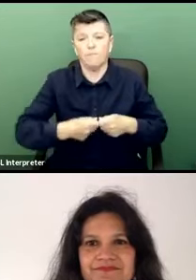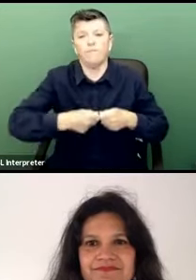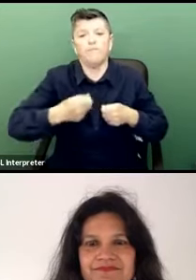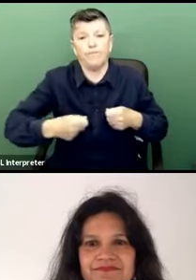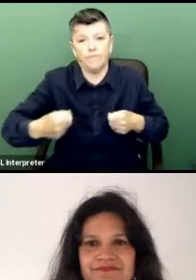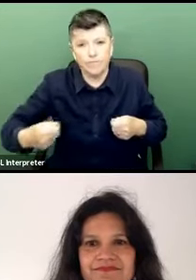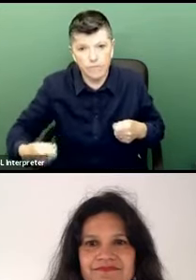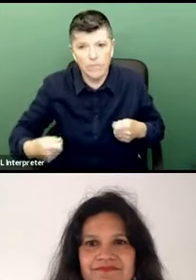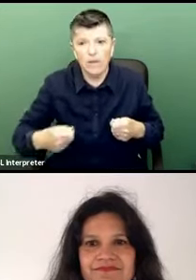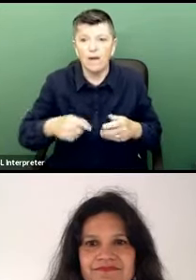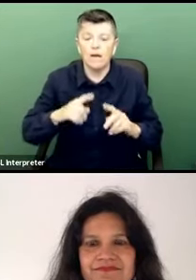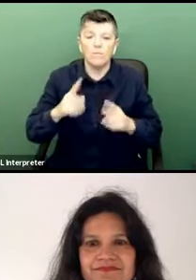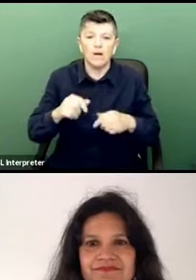the